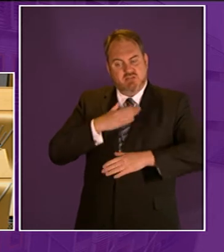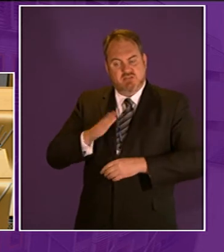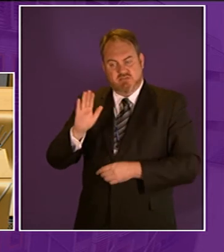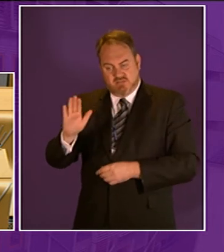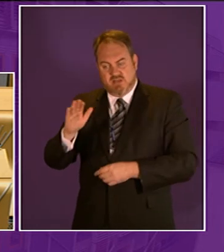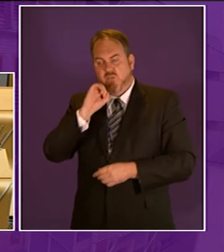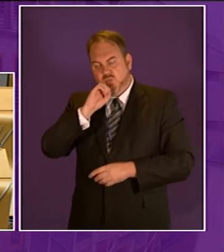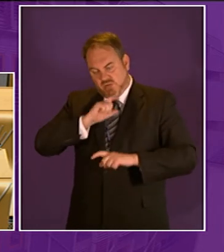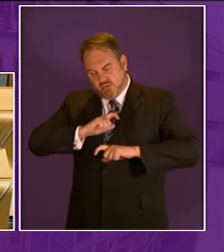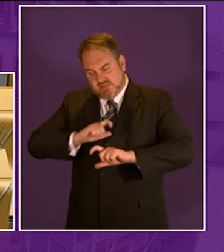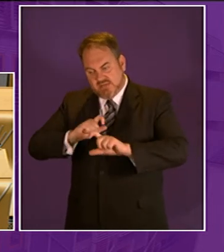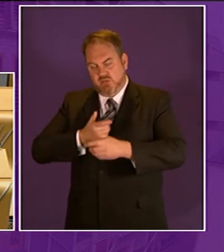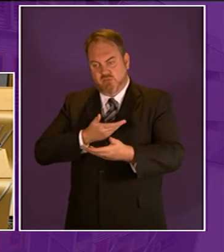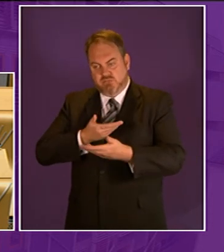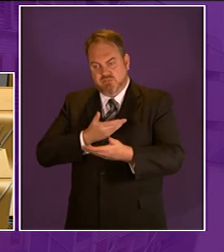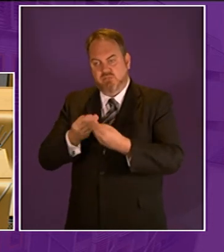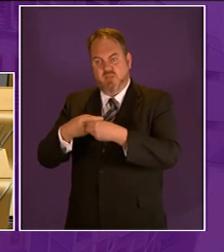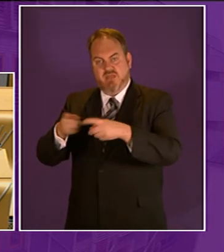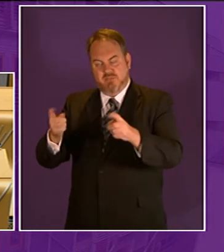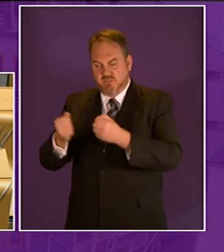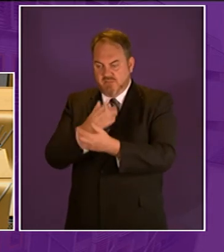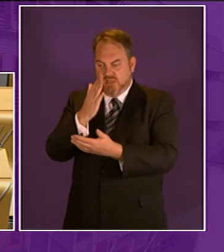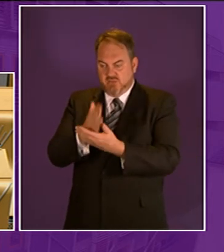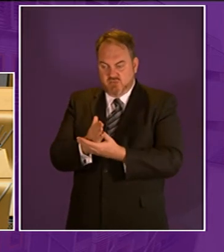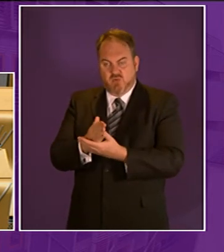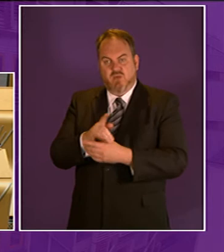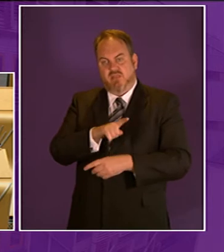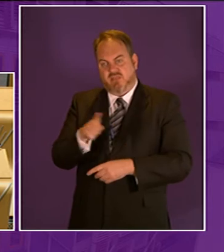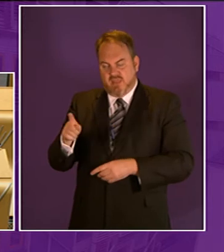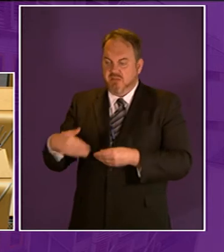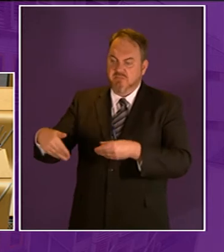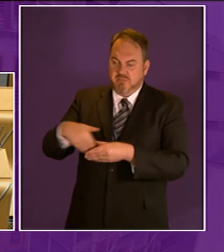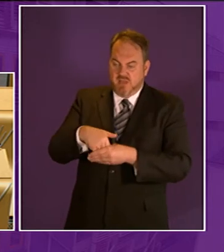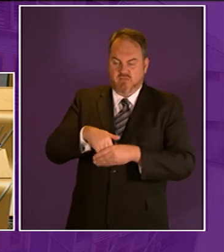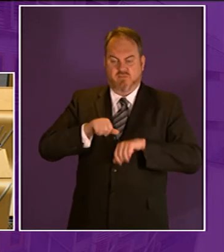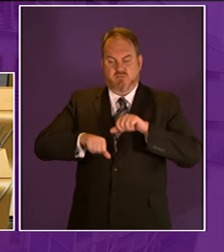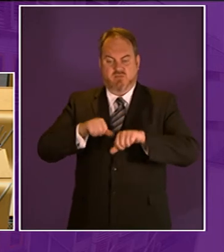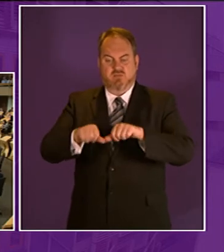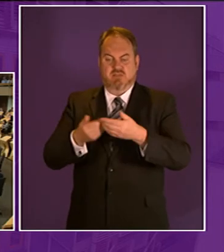We will continue our dialogue to ensure that they participate fully in the process.